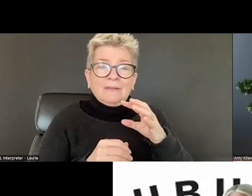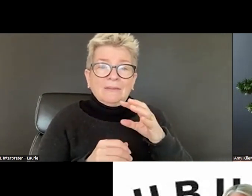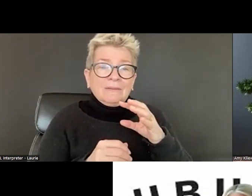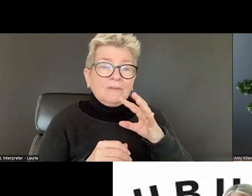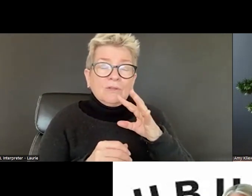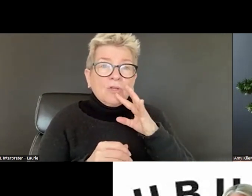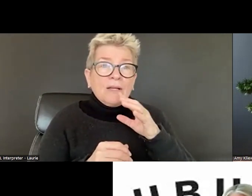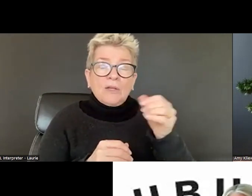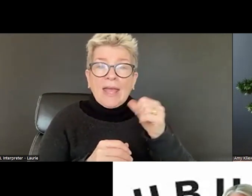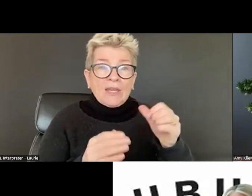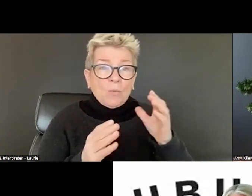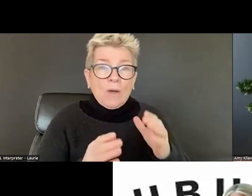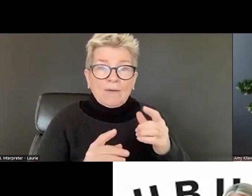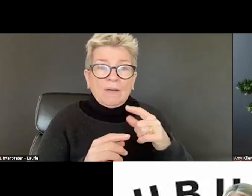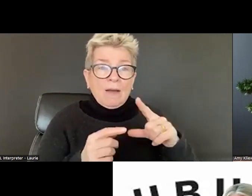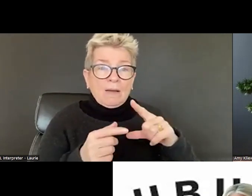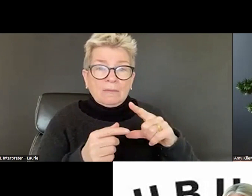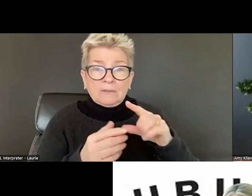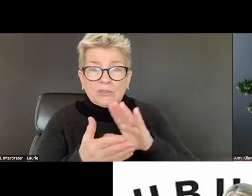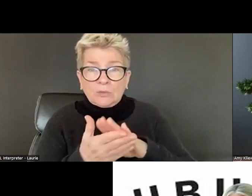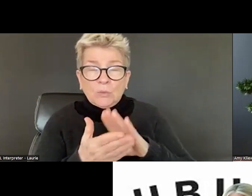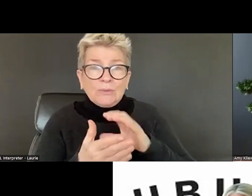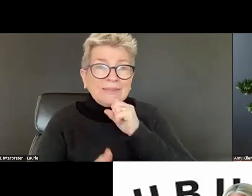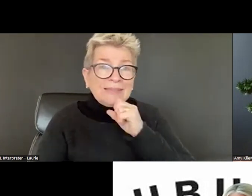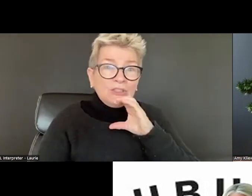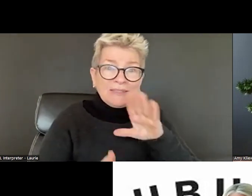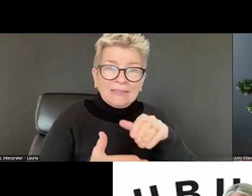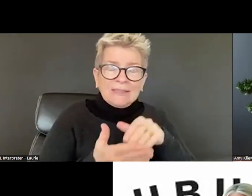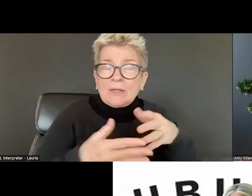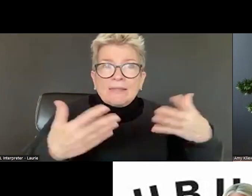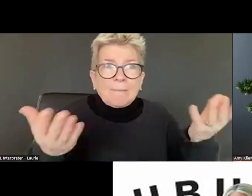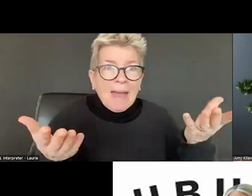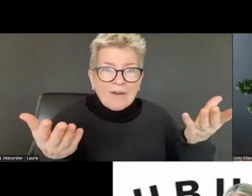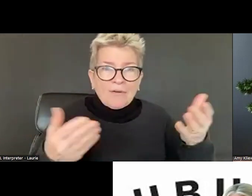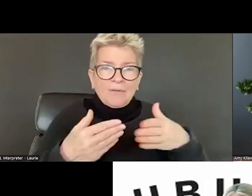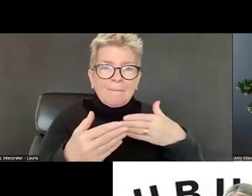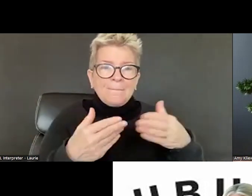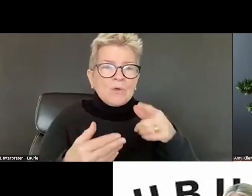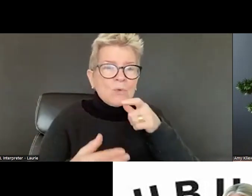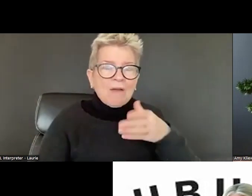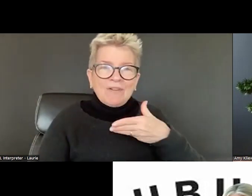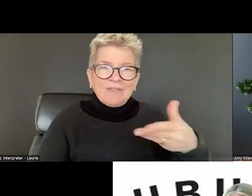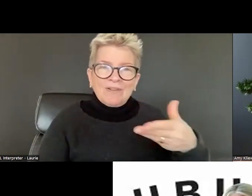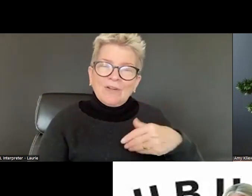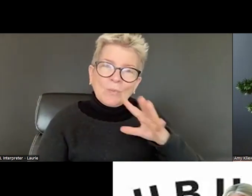anyone from schools to senior citizen centers to whomever invites us in we talk about money we do